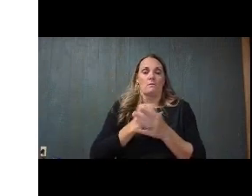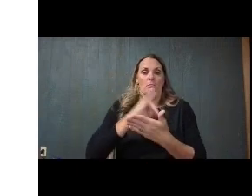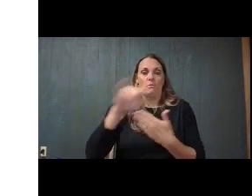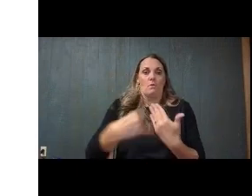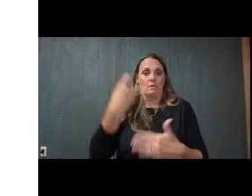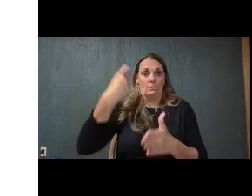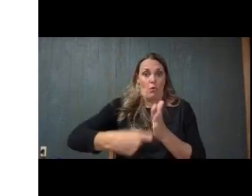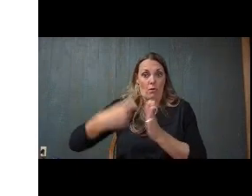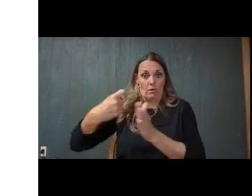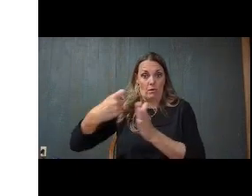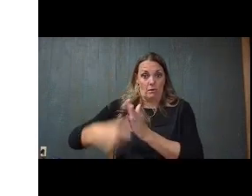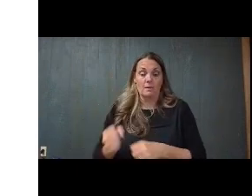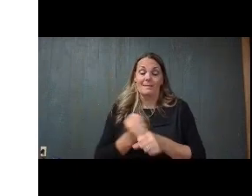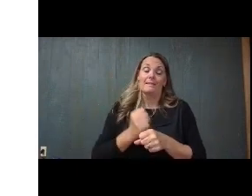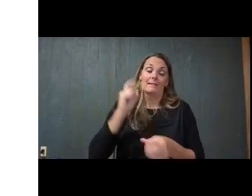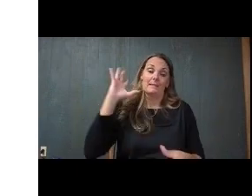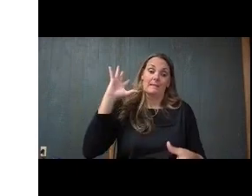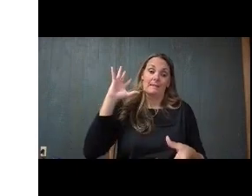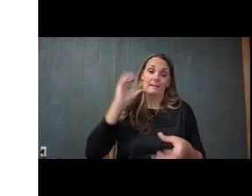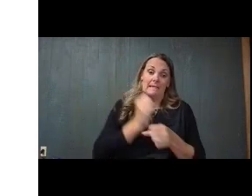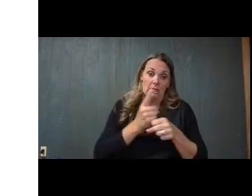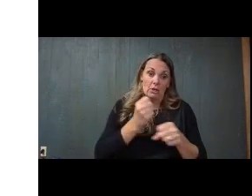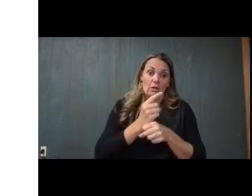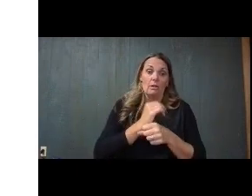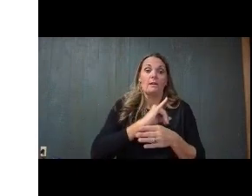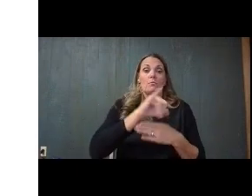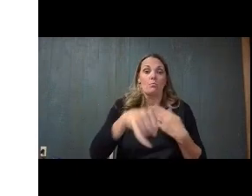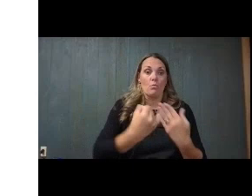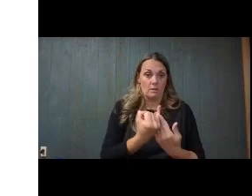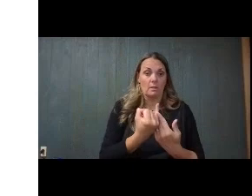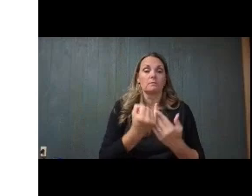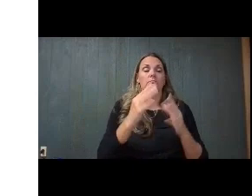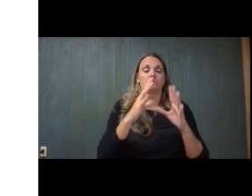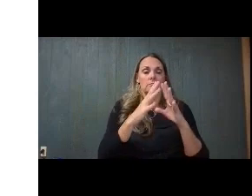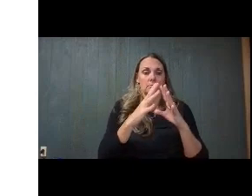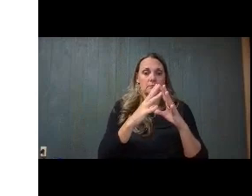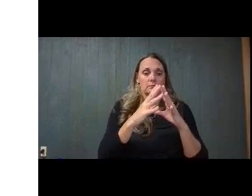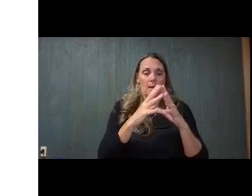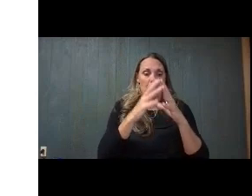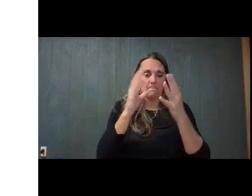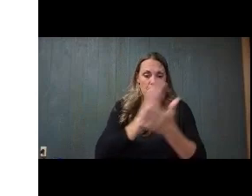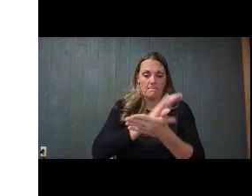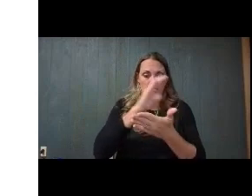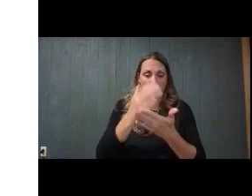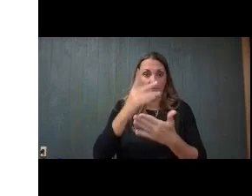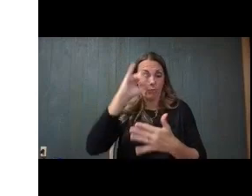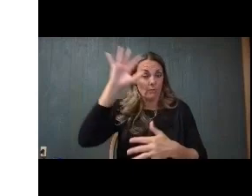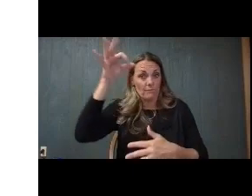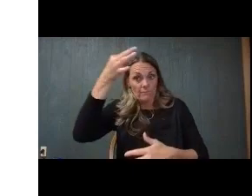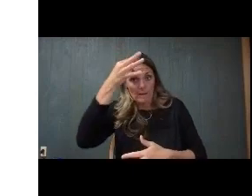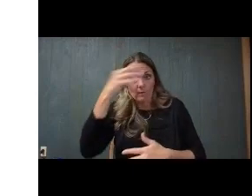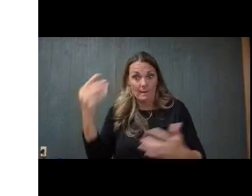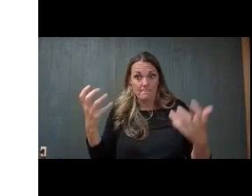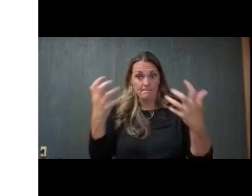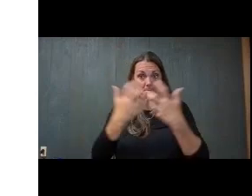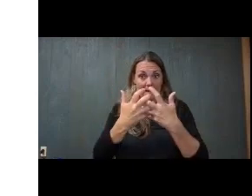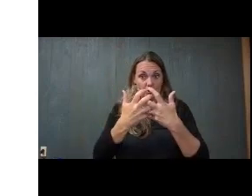The yearly total break out breaks out the amount available for the Federal and Match, and then you can see